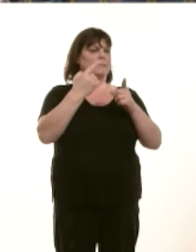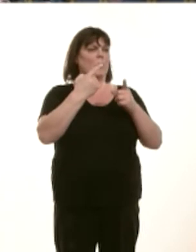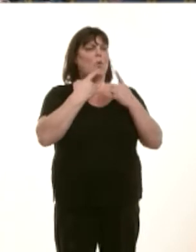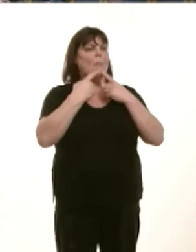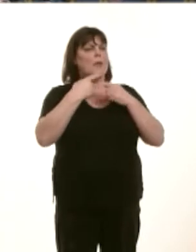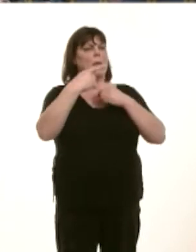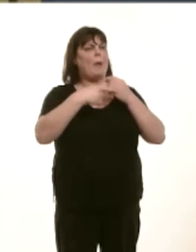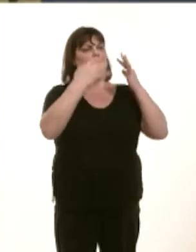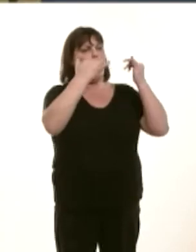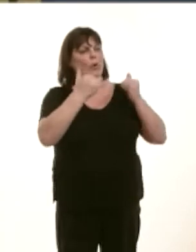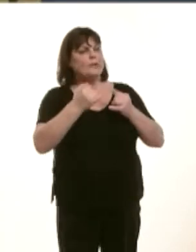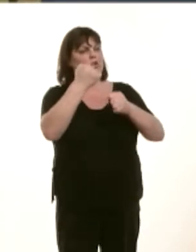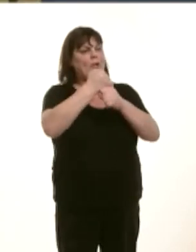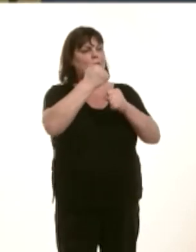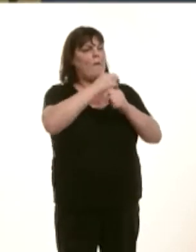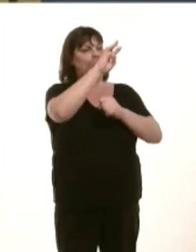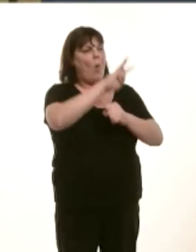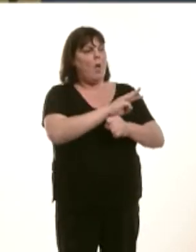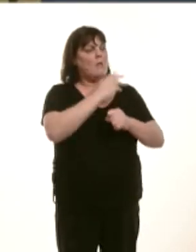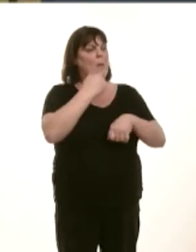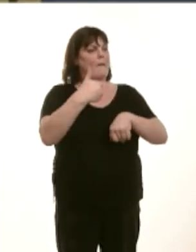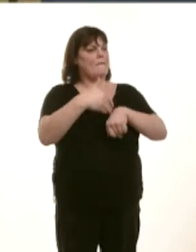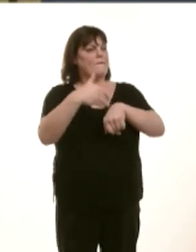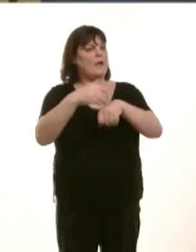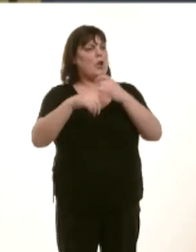Cymru am effeithiau rhaglen diwygio lles Llywodraeth y DU? OAQ(4)2049(FM)